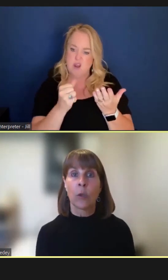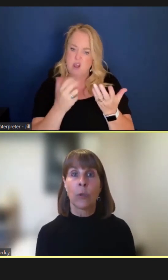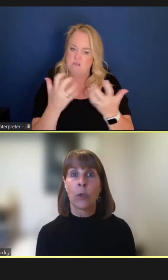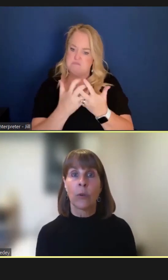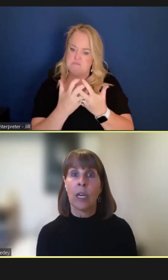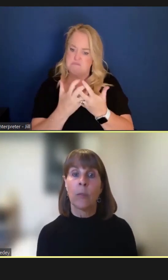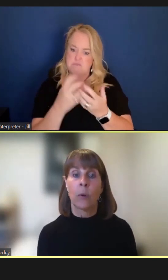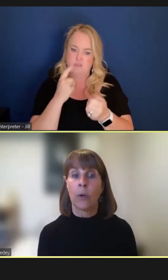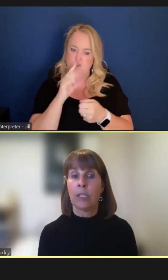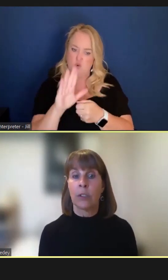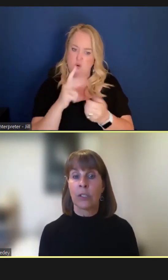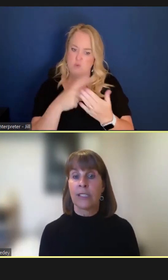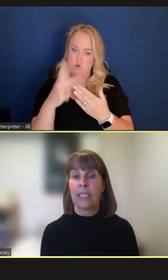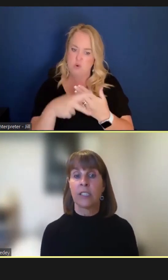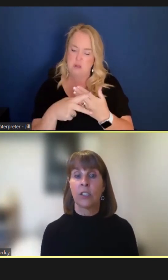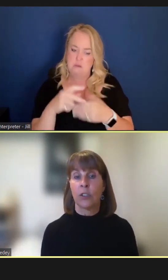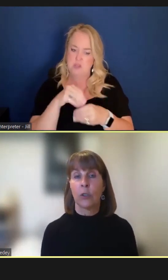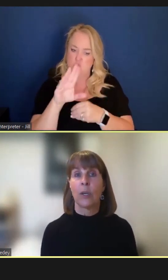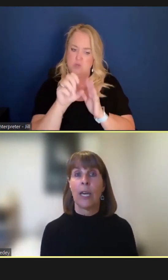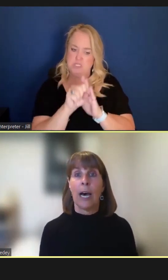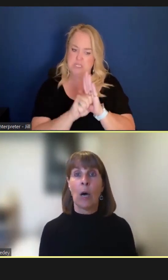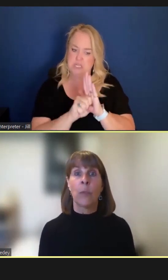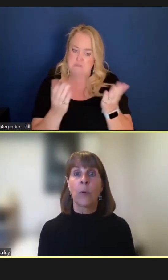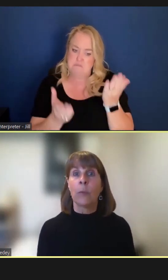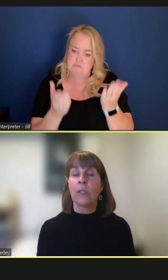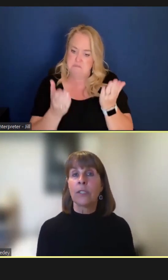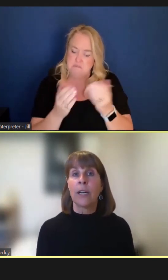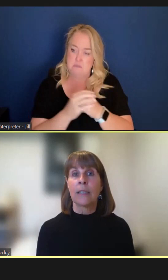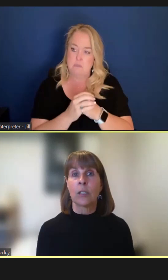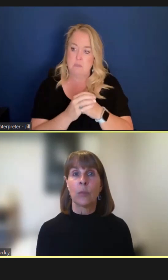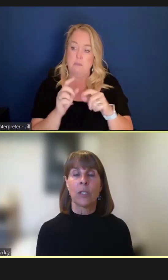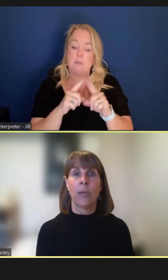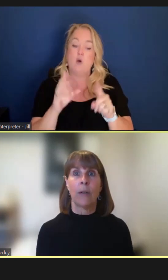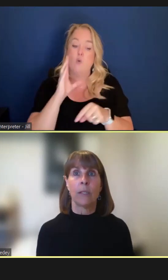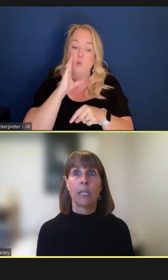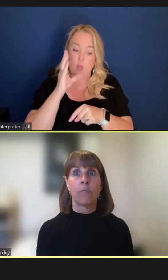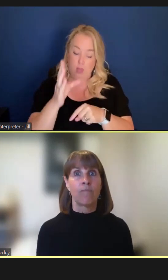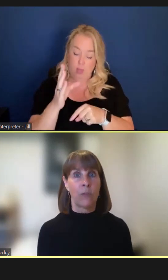program or in your state to do um but we will talk a little bit about if you do